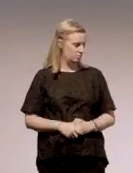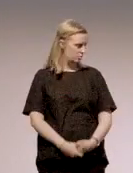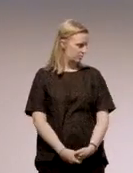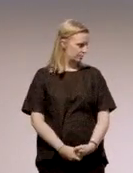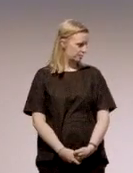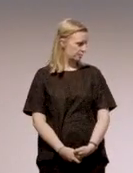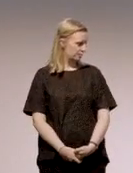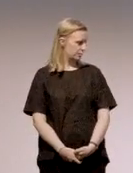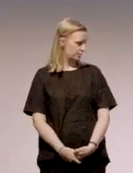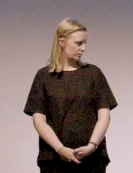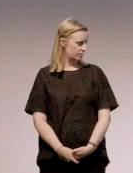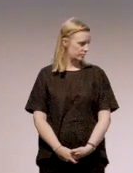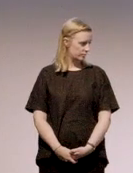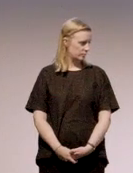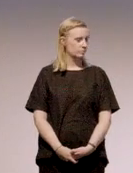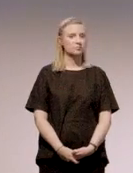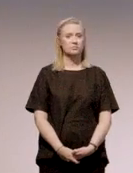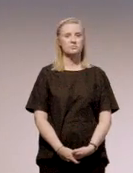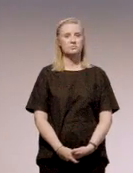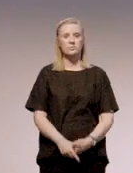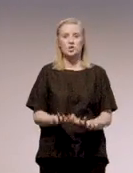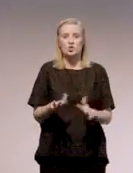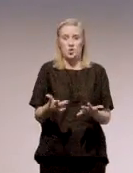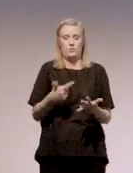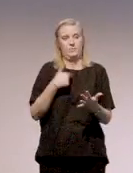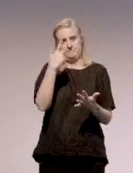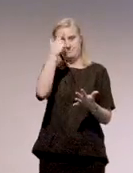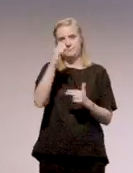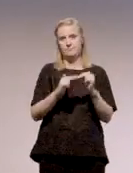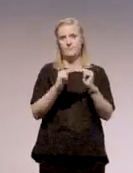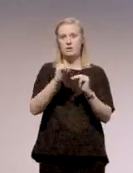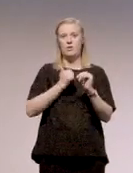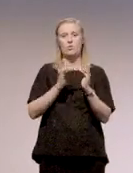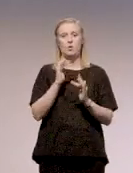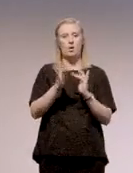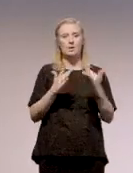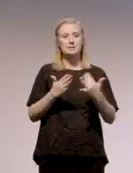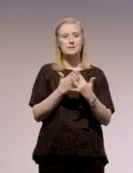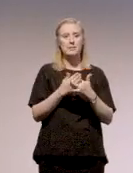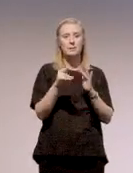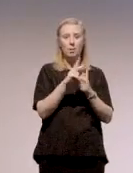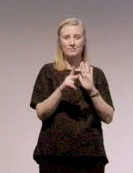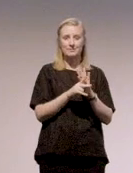So we built our online accessibility policy, effectively the piece of paper that government agencies look at and